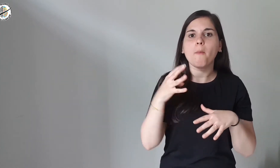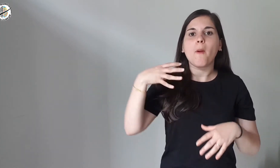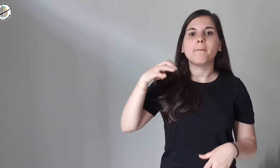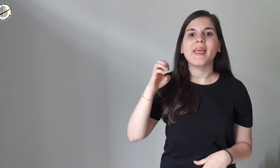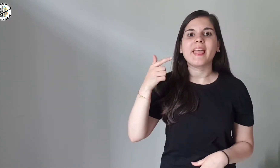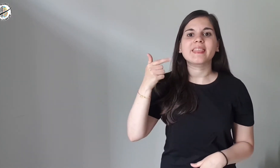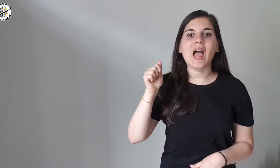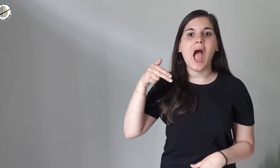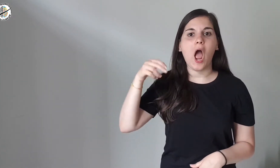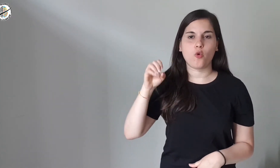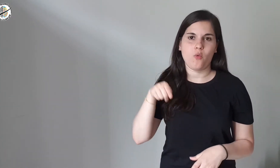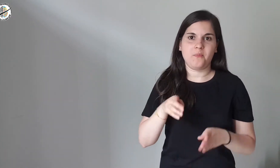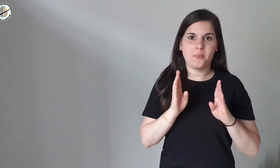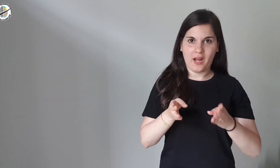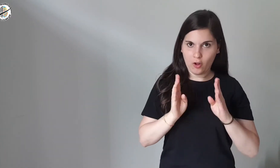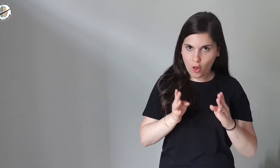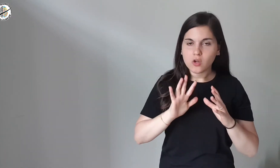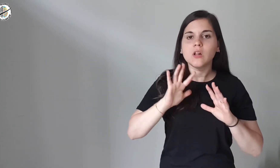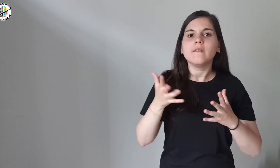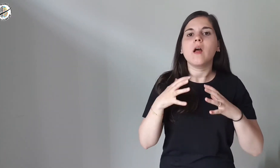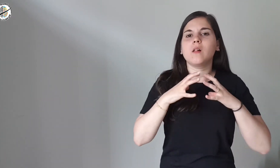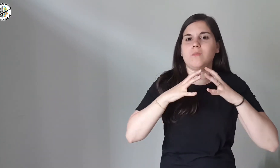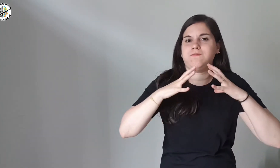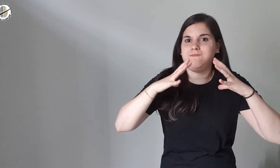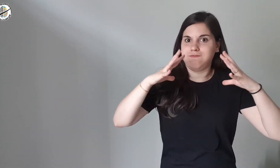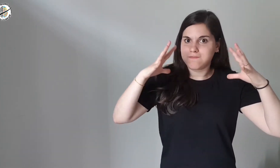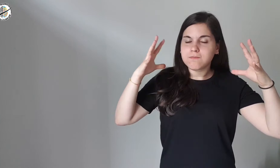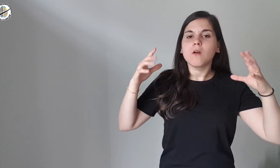releasing methane, dangerous because it was then spread